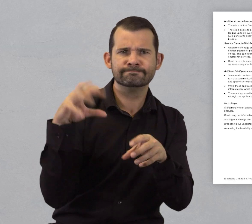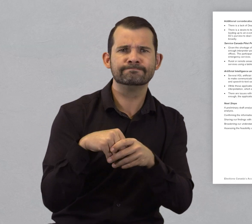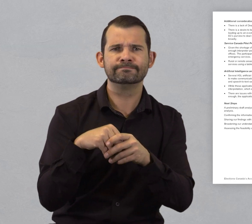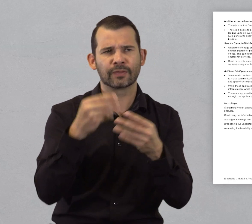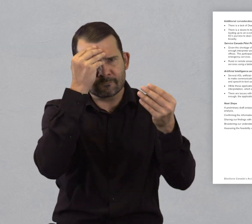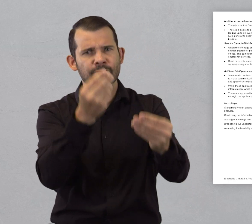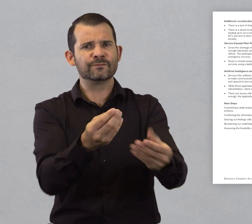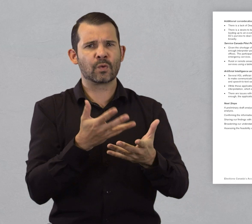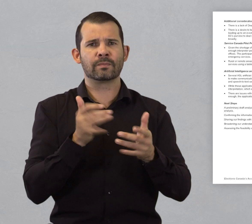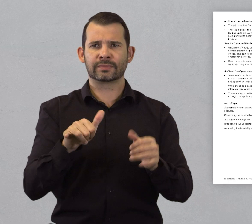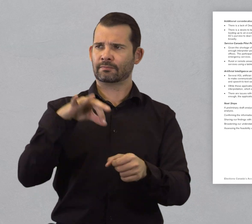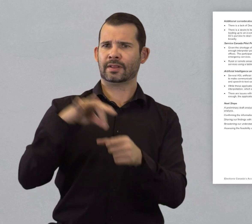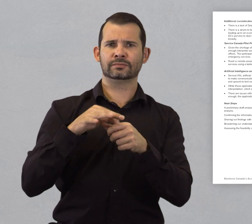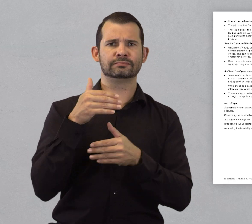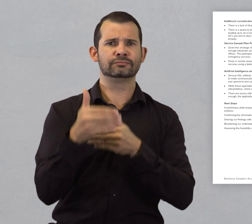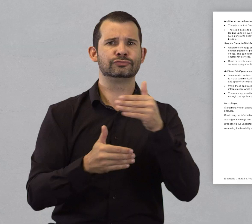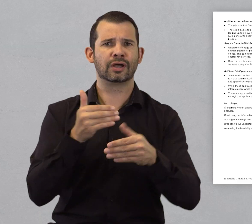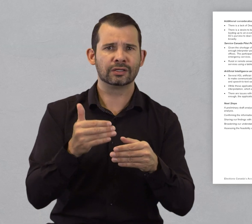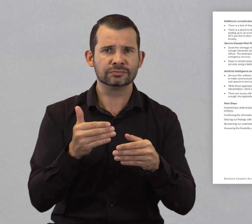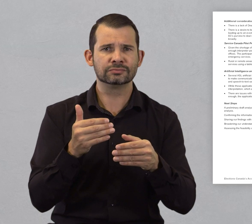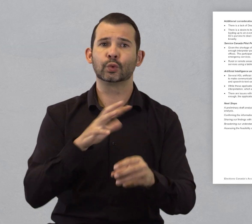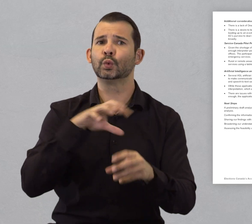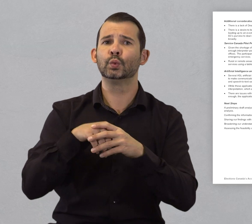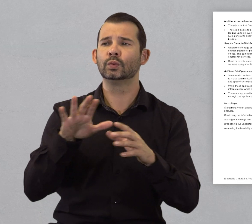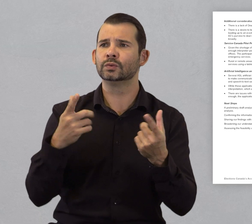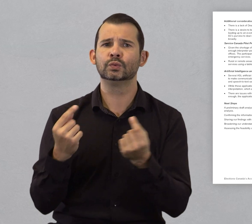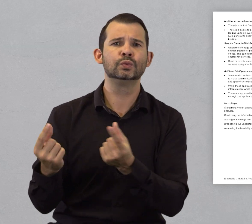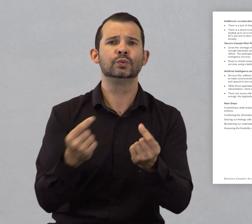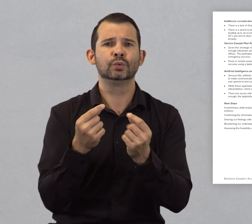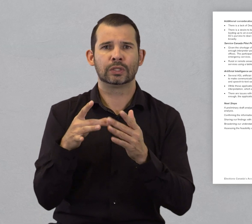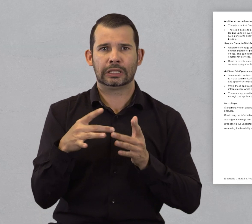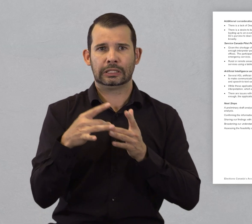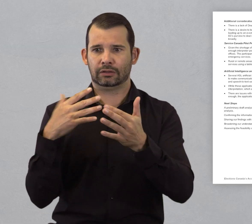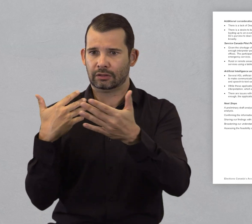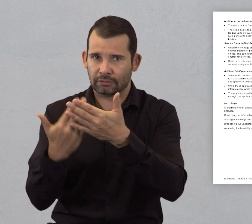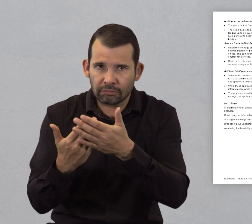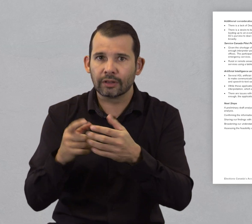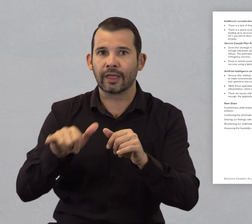informed of the electoral process, including the activities leading up to an event,